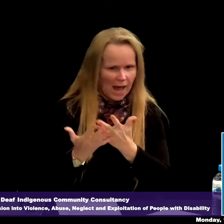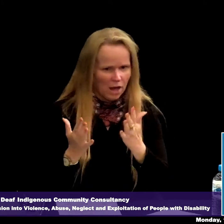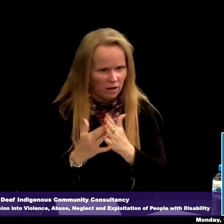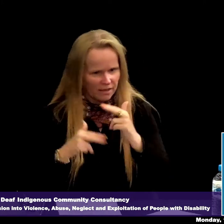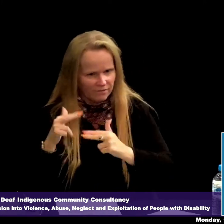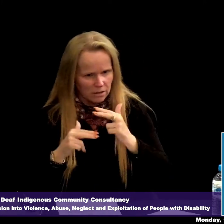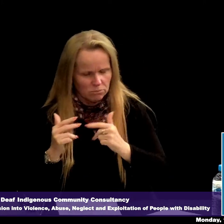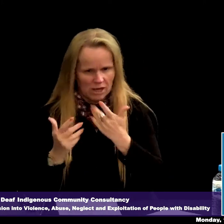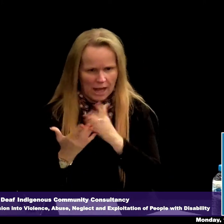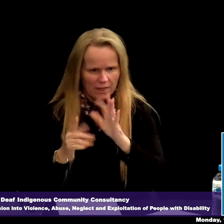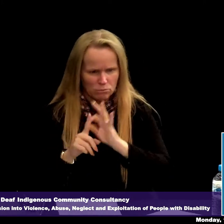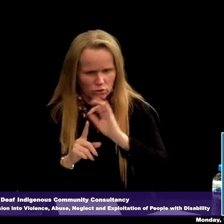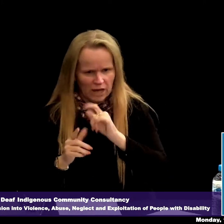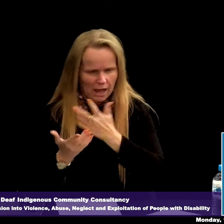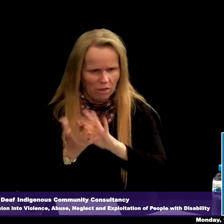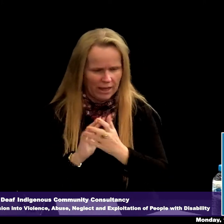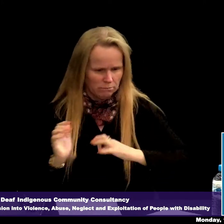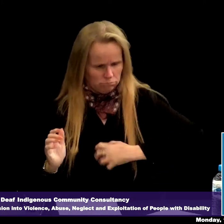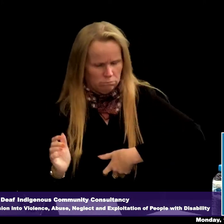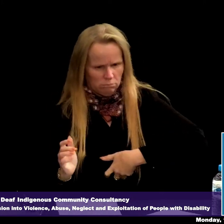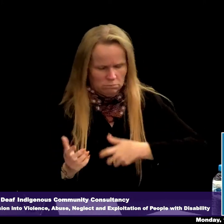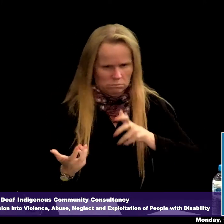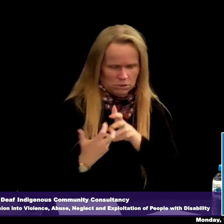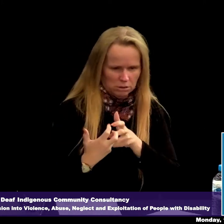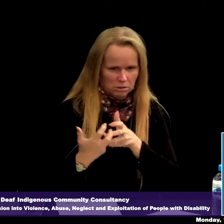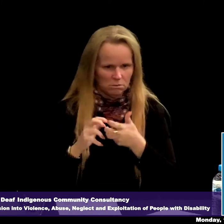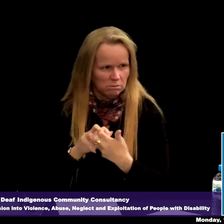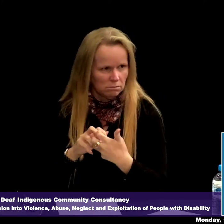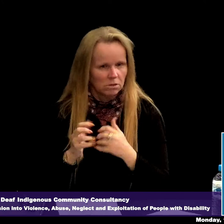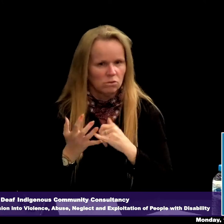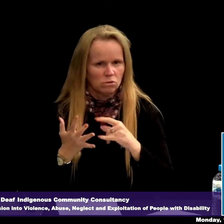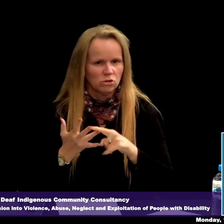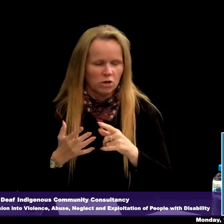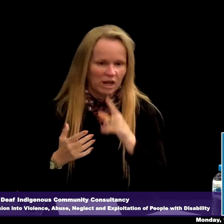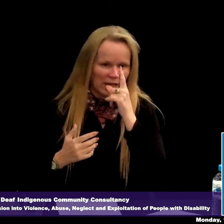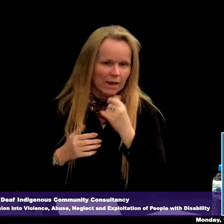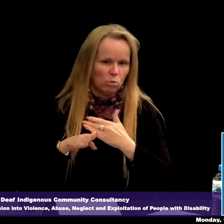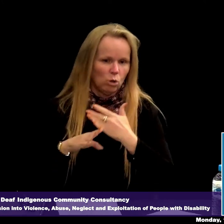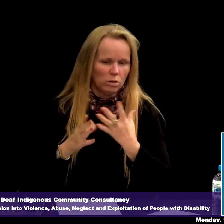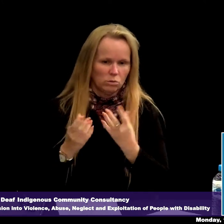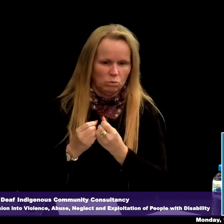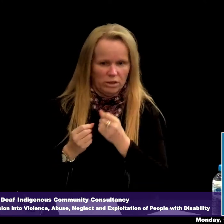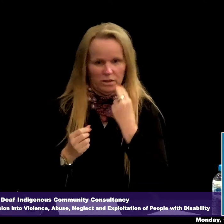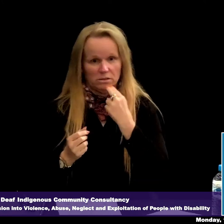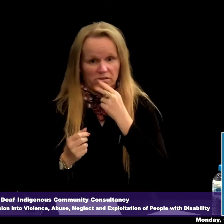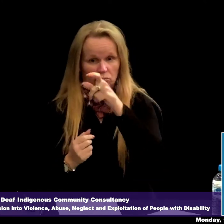sign language they are using, how they develop that language and how they manage - how I can code switch, if you like, to be able to communicate with them.